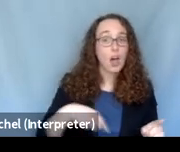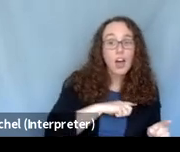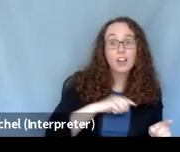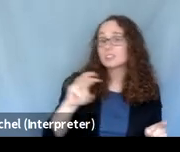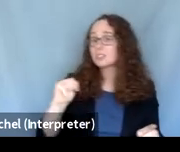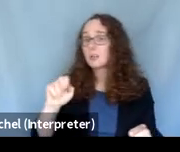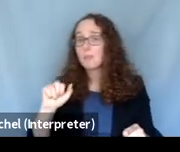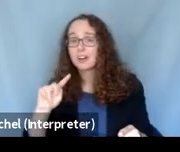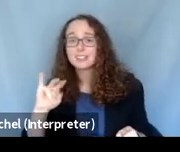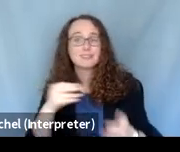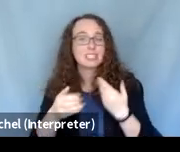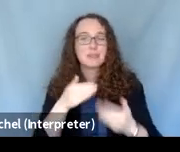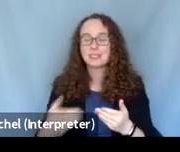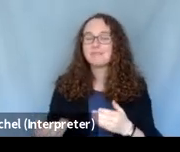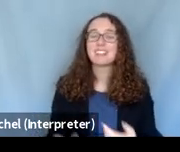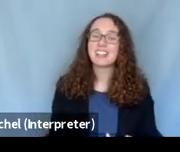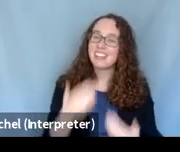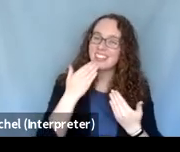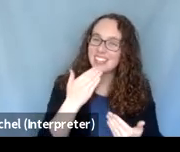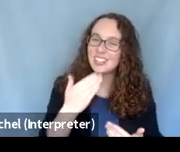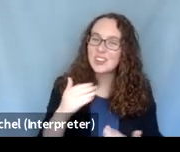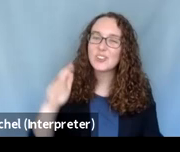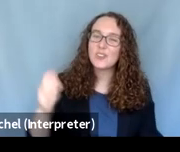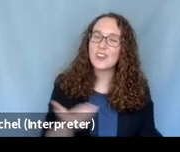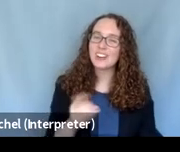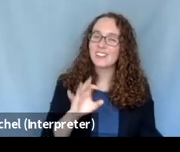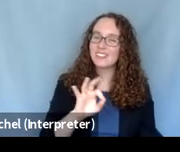and welcome to Fresno City College!